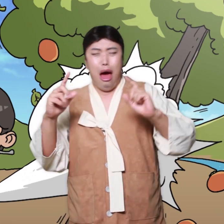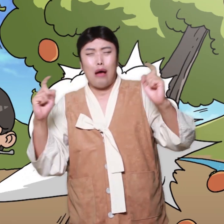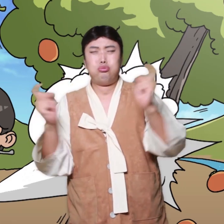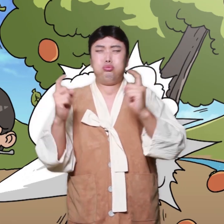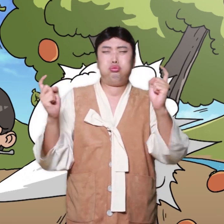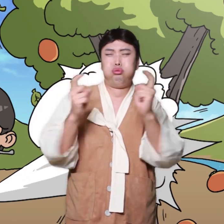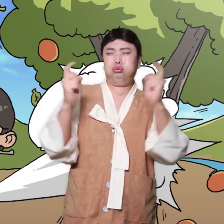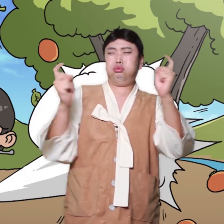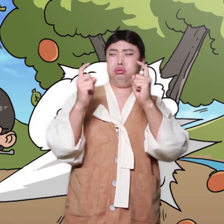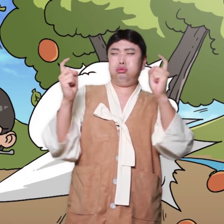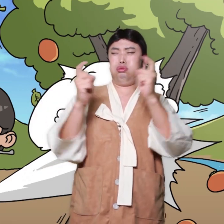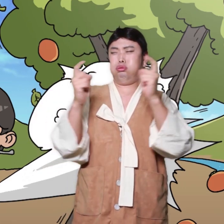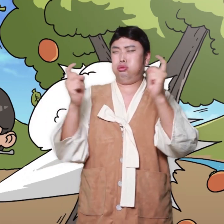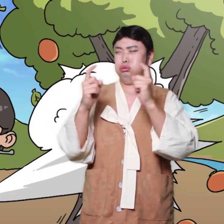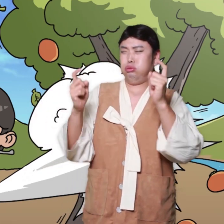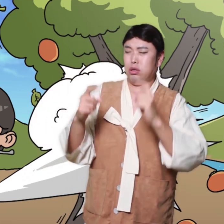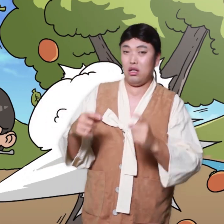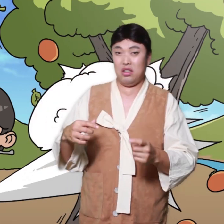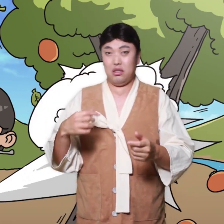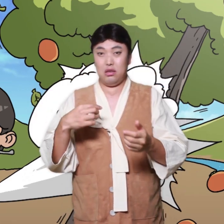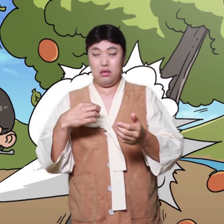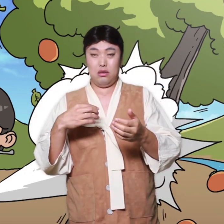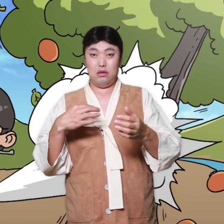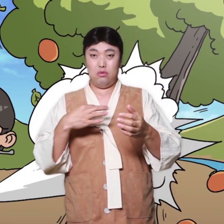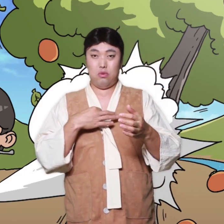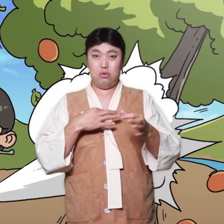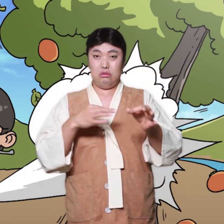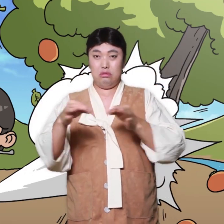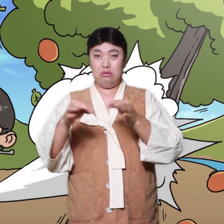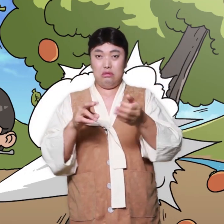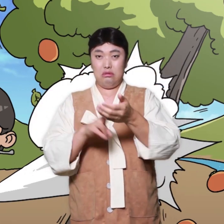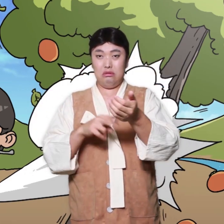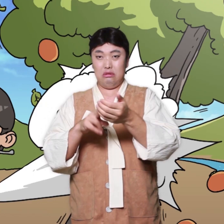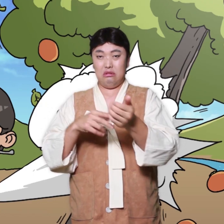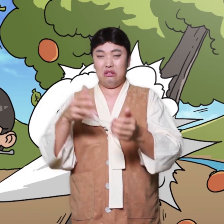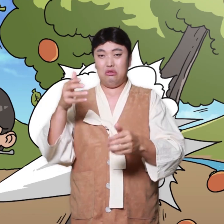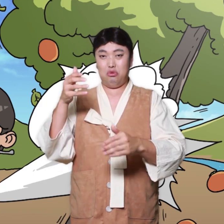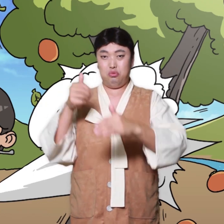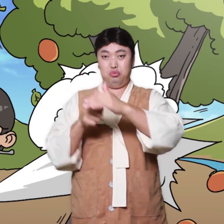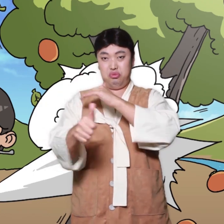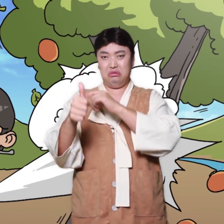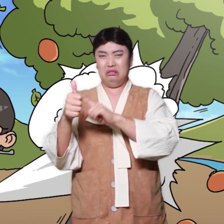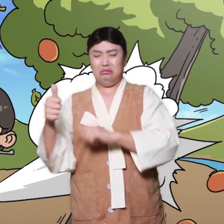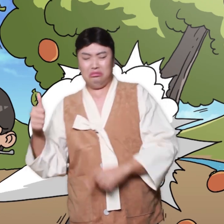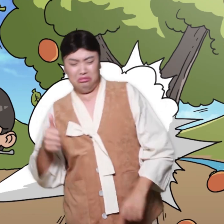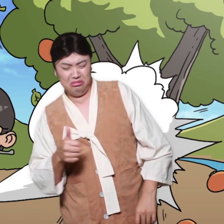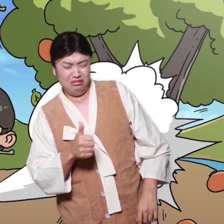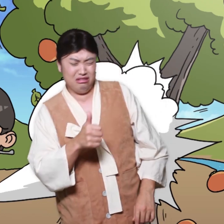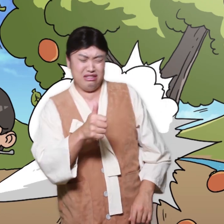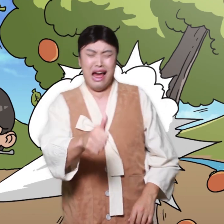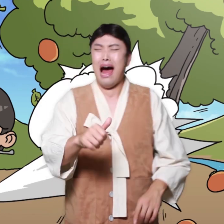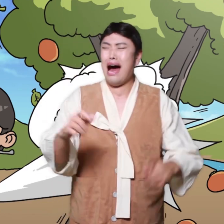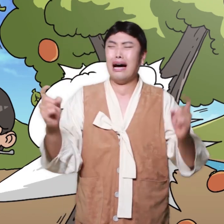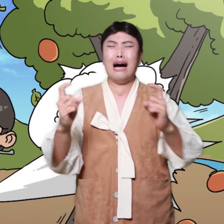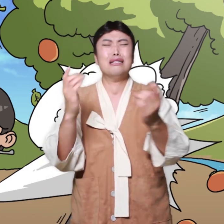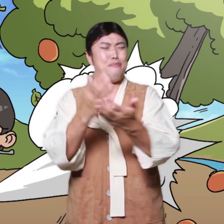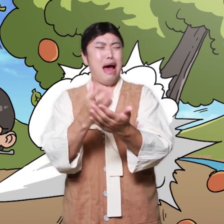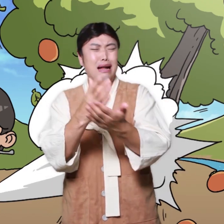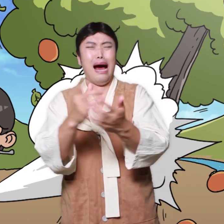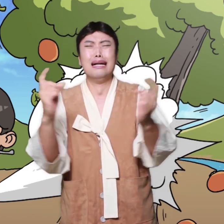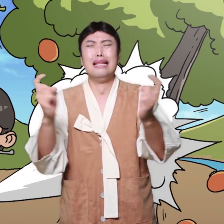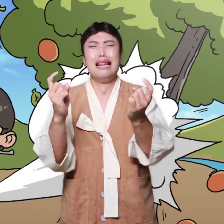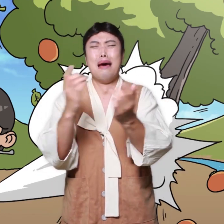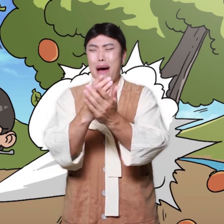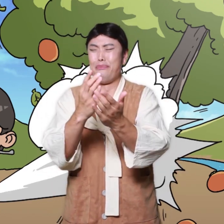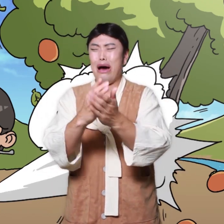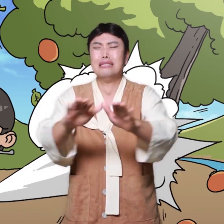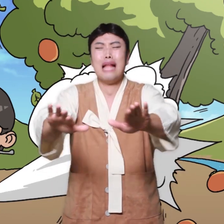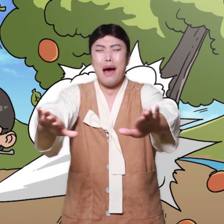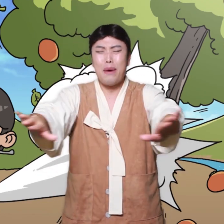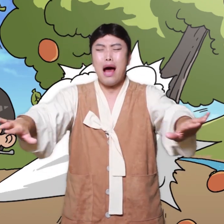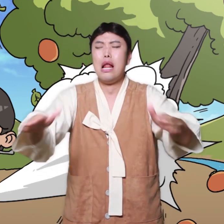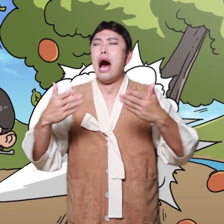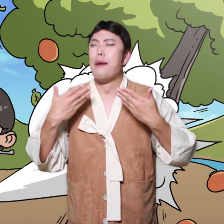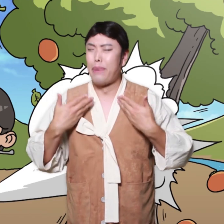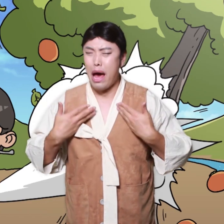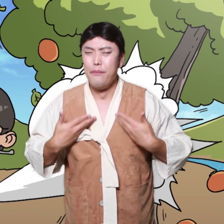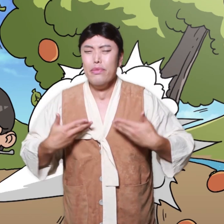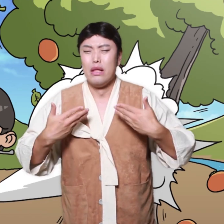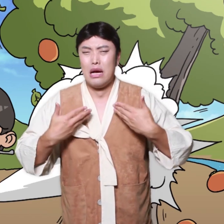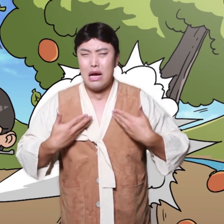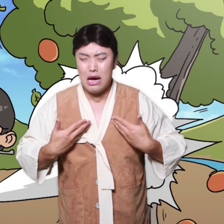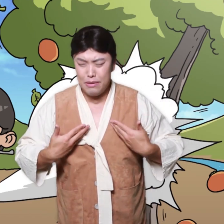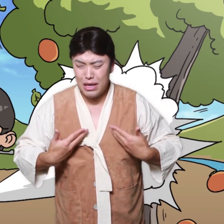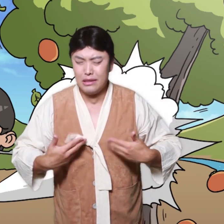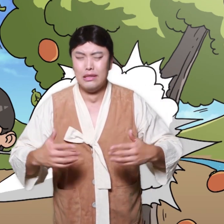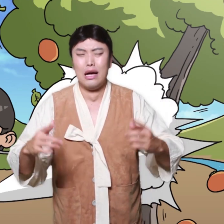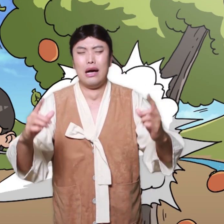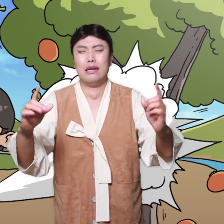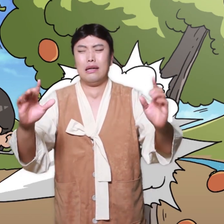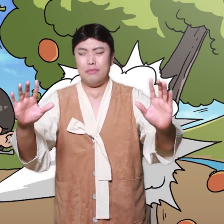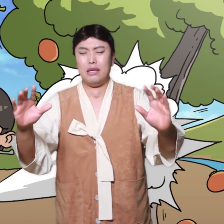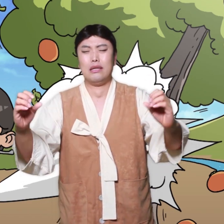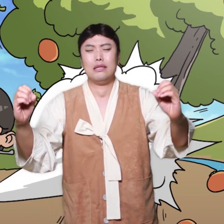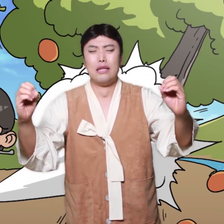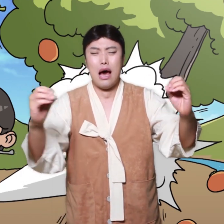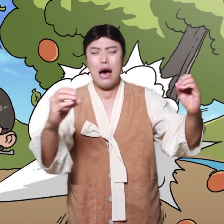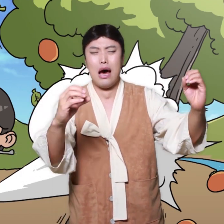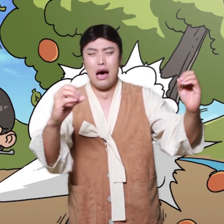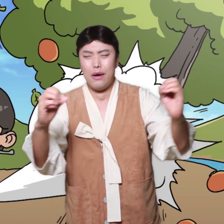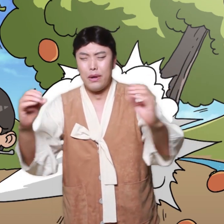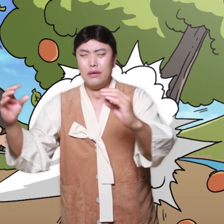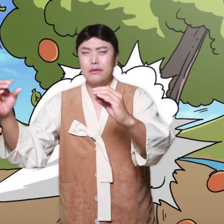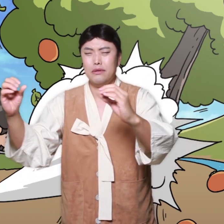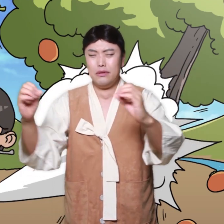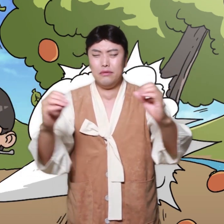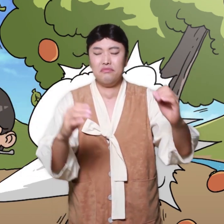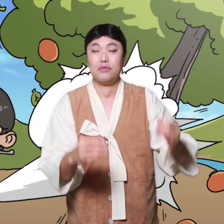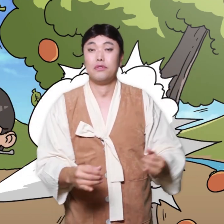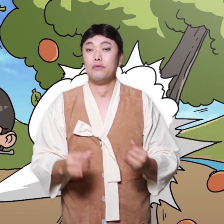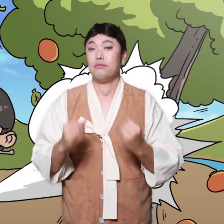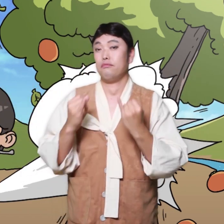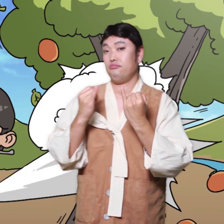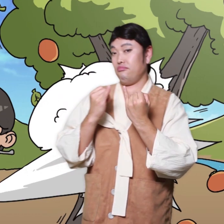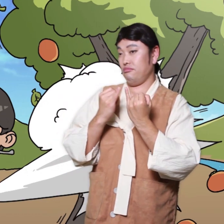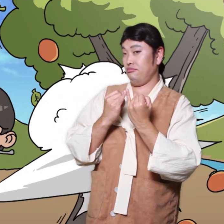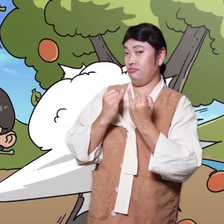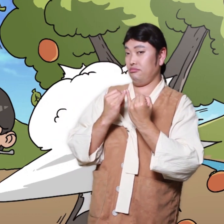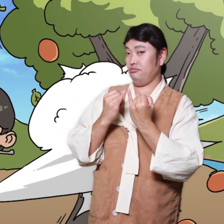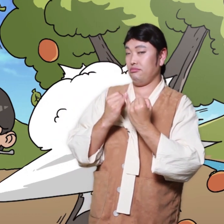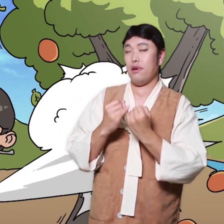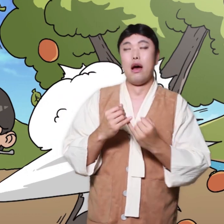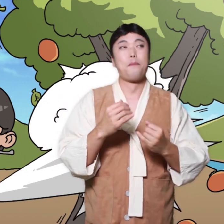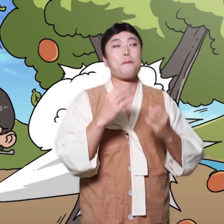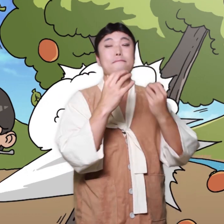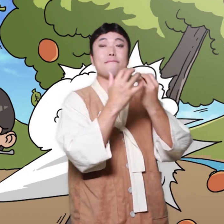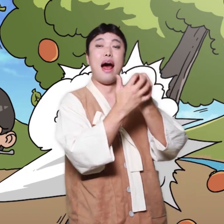“My daughter-in-law can pick up that boat. If we can't pick a boat, we have to be the servant of our house. ”